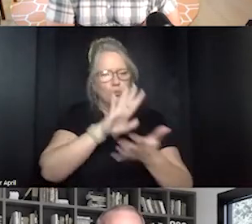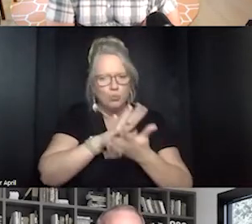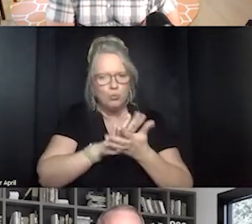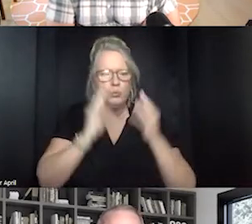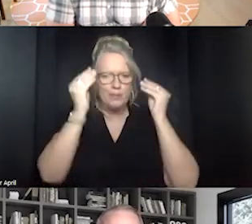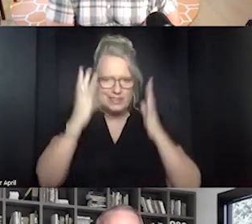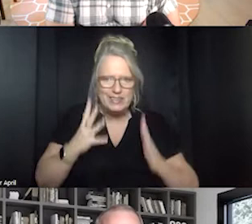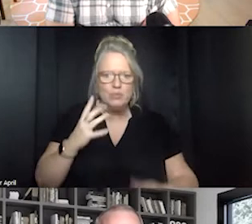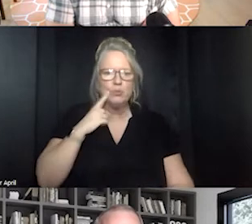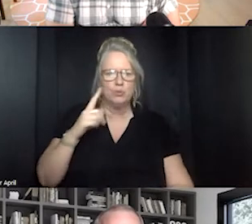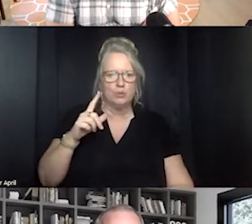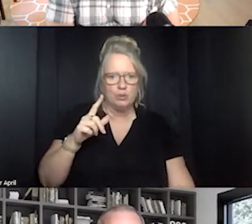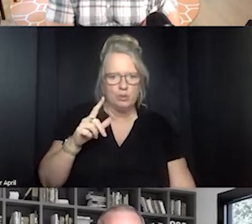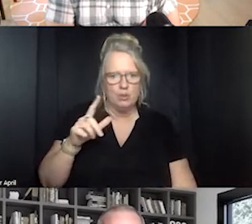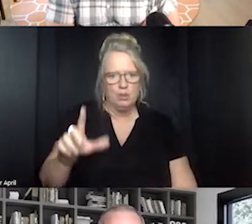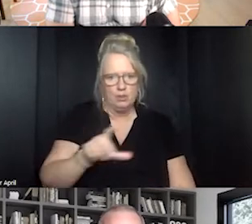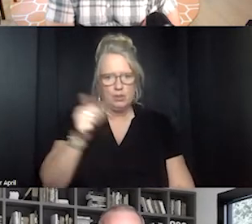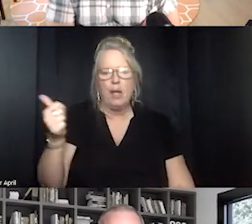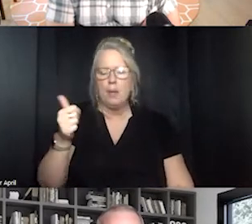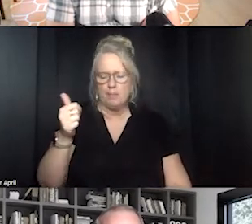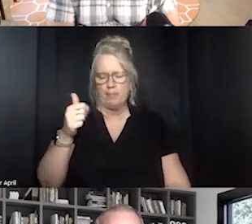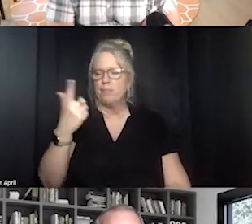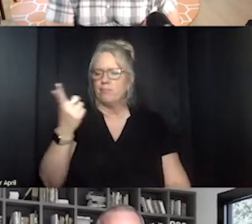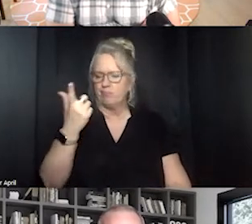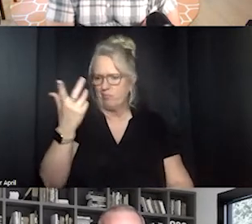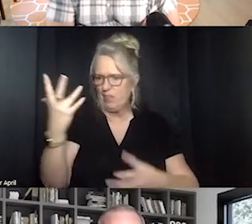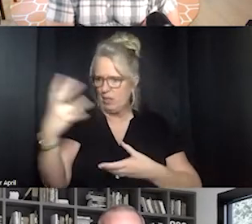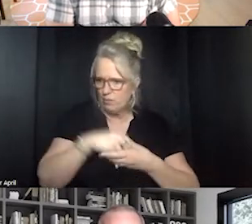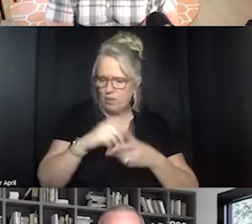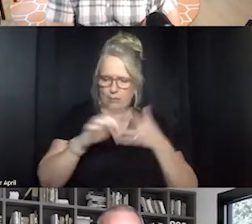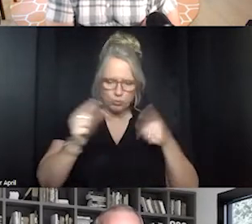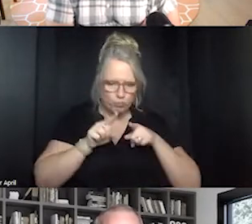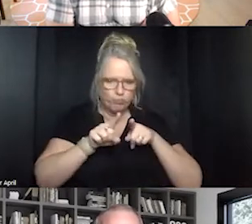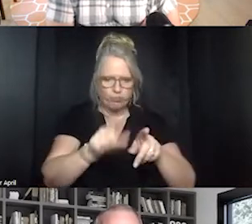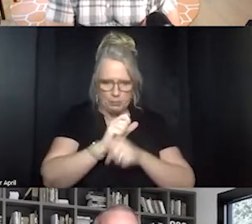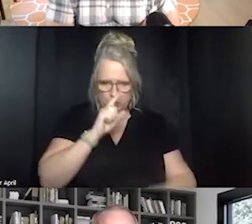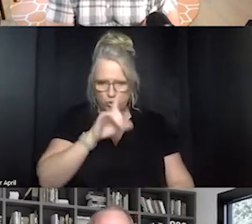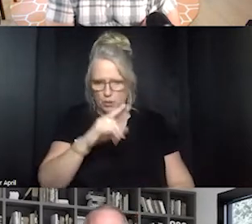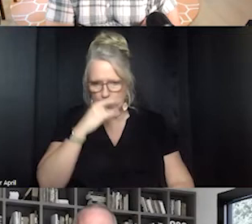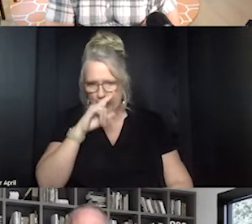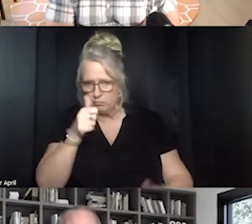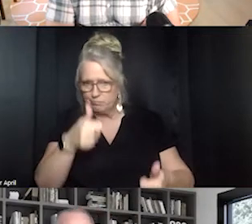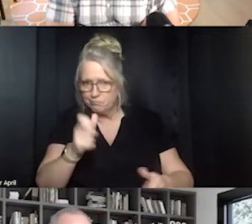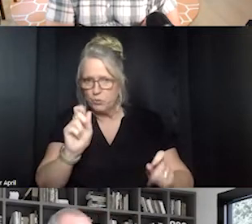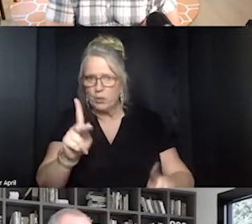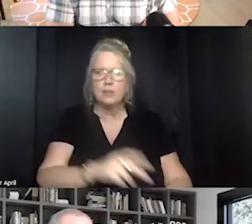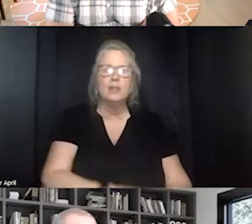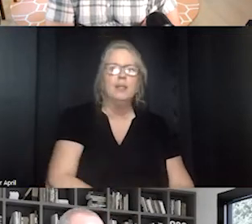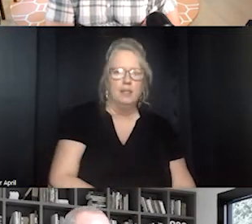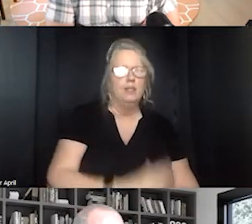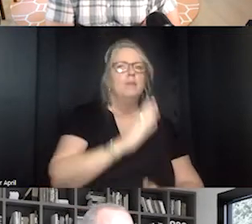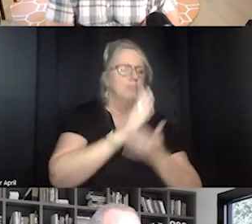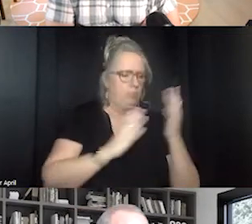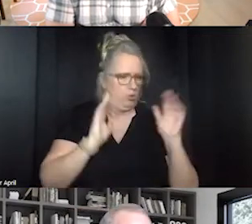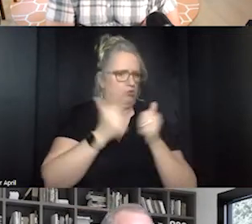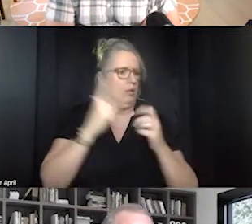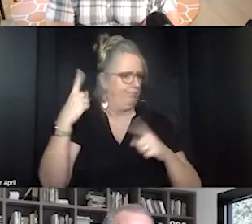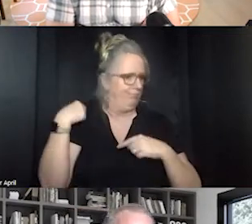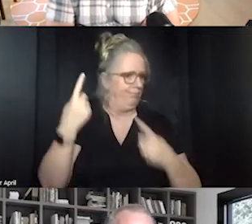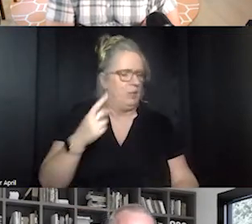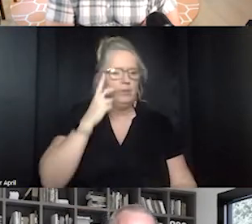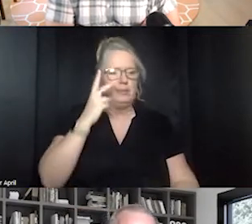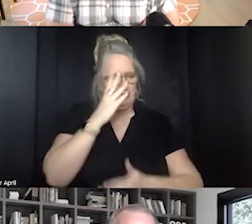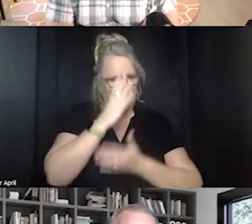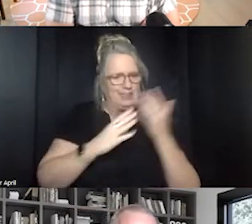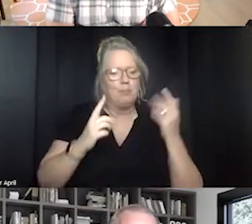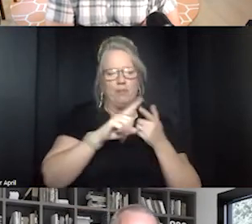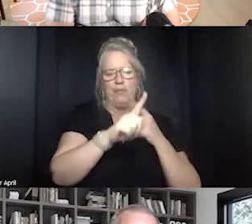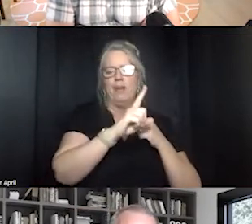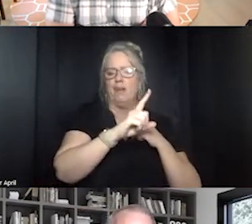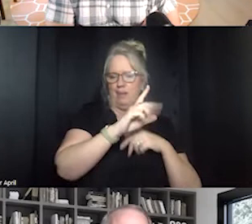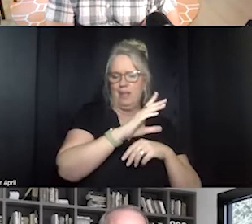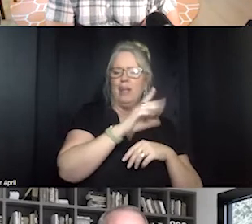OTHER ENVIRONMENTS THAT HAVE TO YOU KNOW BE ALIGNED TO MAKE SURE THAT KID IS OKAY.